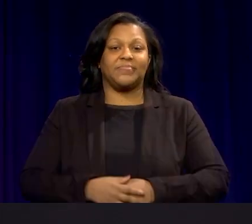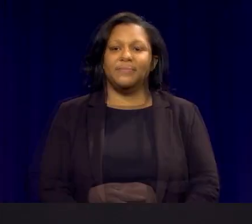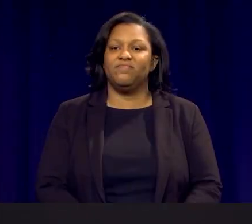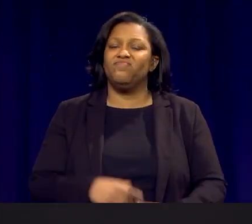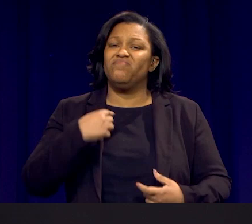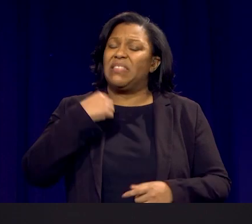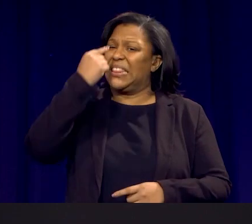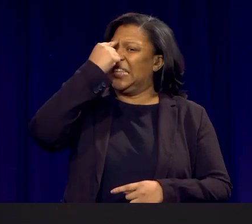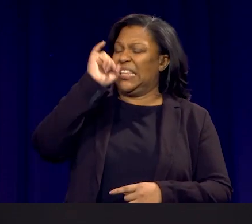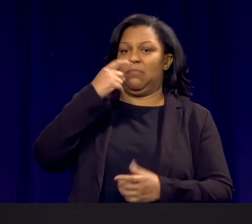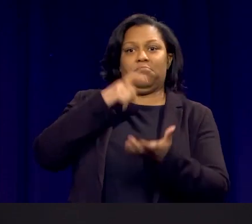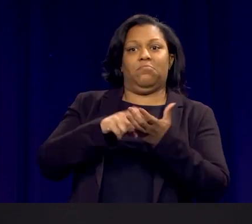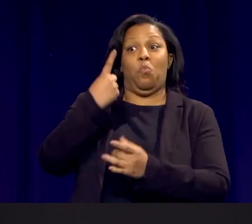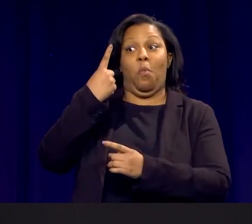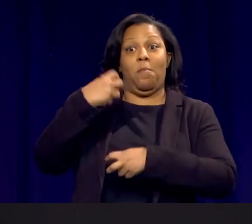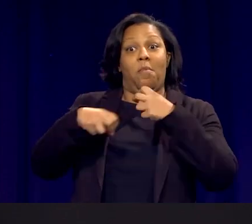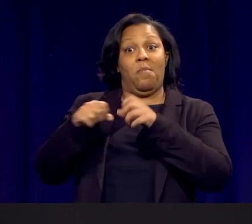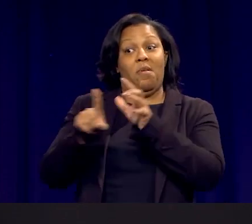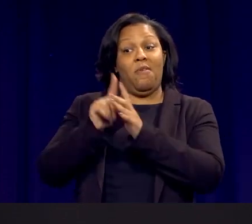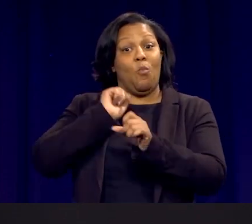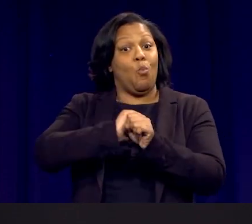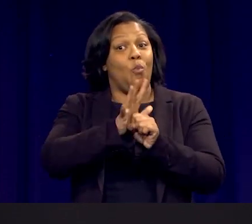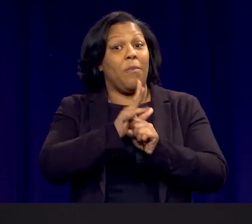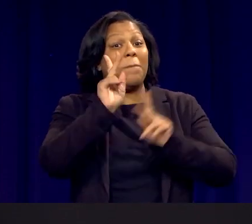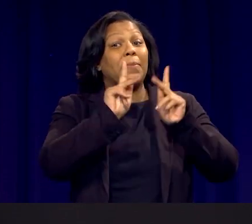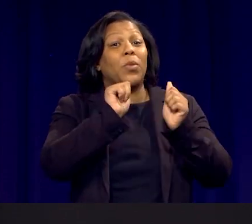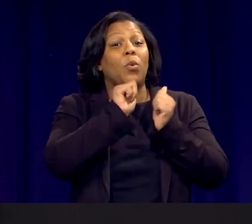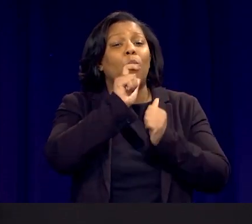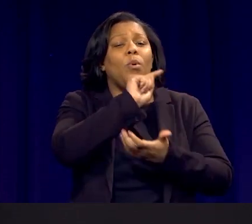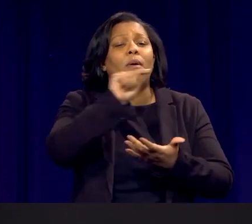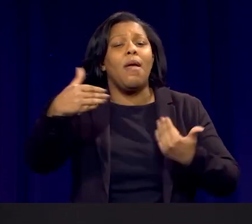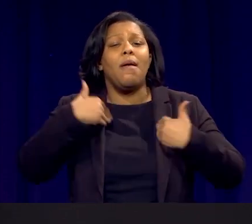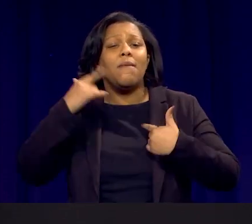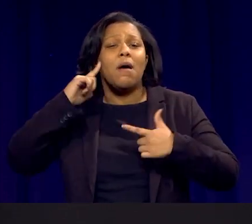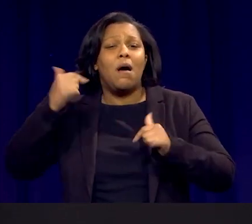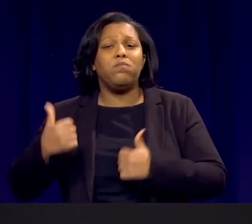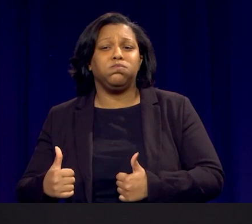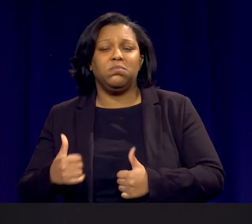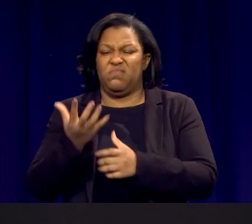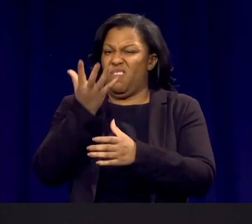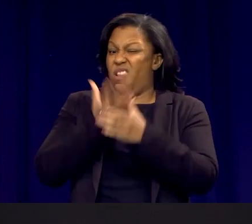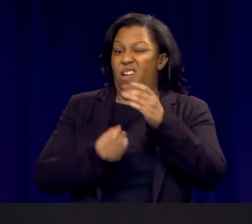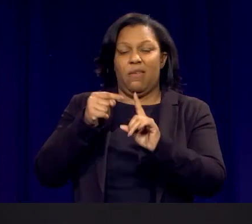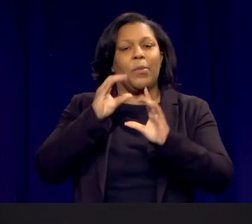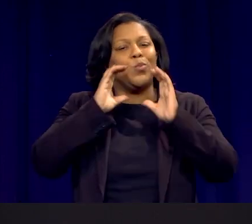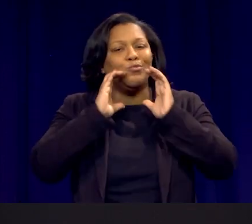Christine: I think the difficulty with COVID for those of us with hearing loss is that lack of communication.